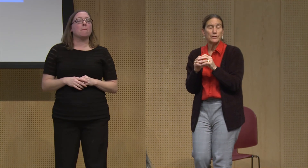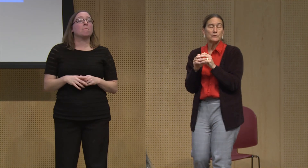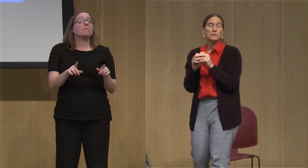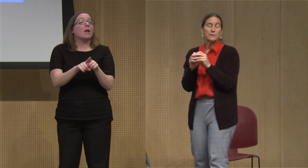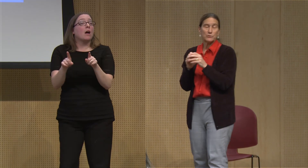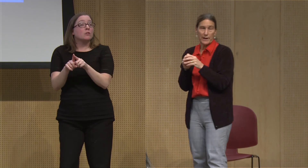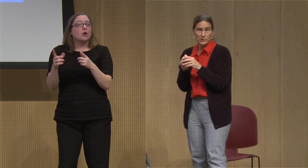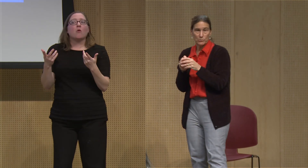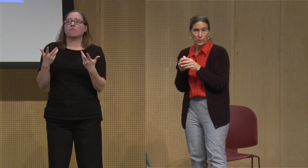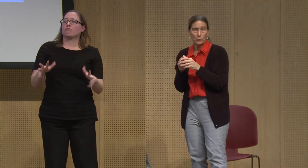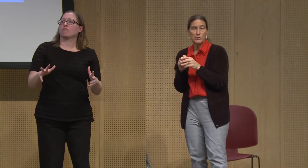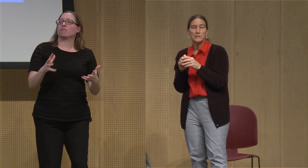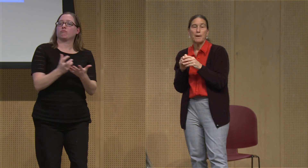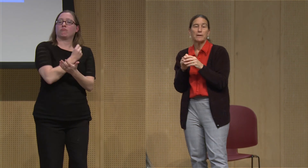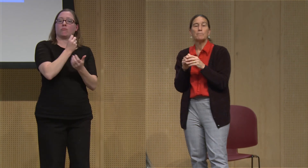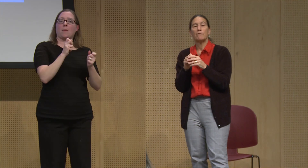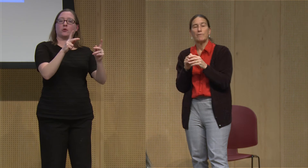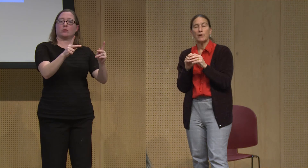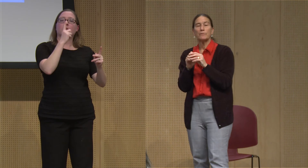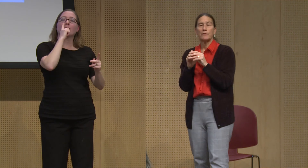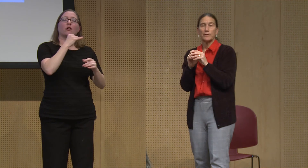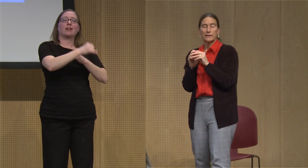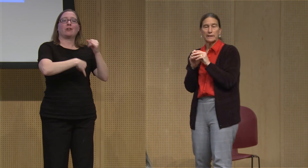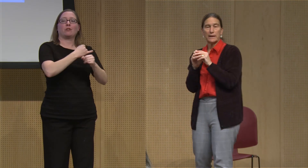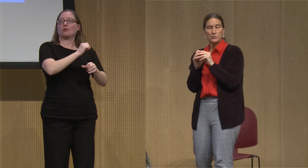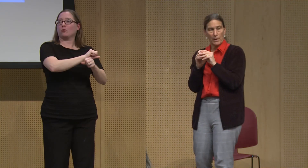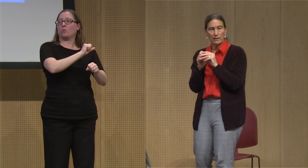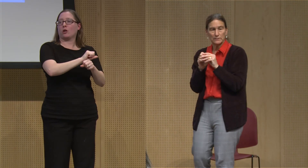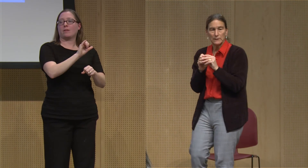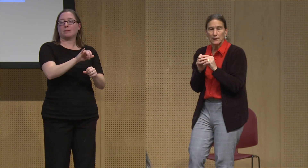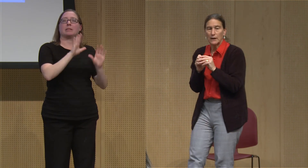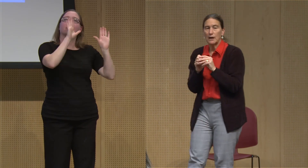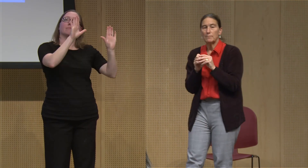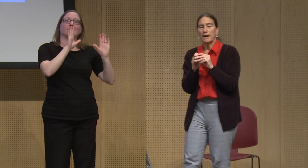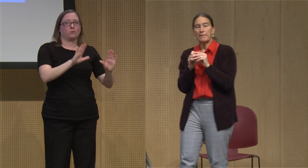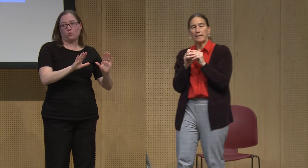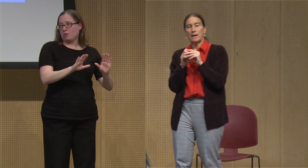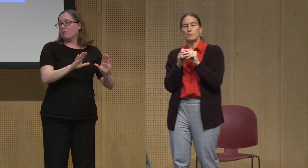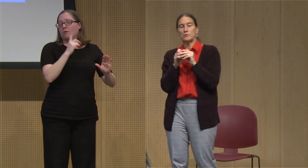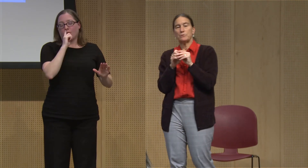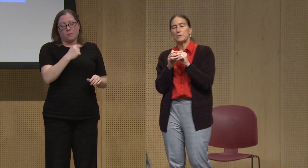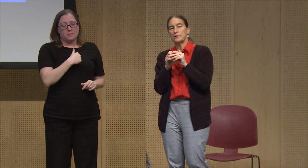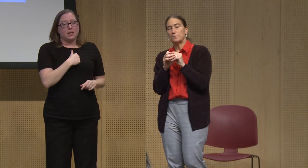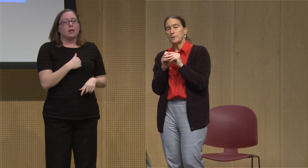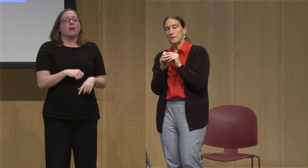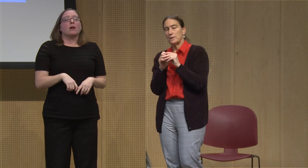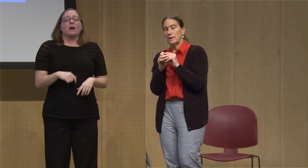SOME INTERNATIONAL WORK, WHICH HAS BEEN VERY FULFILLING, AS WELL. UM, I HAVE HAD THE OPPORTUNITY TO BE